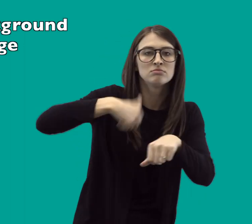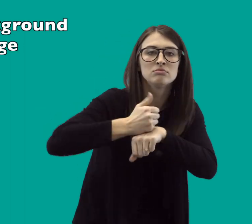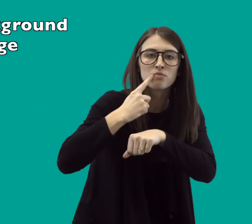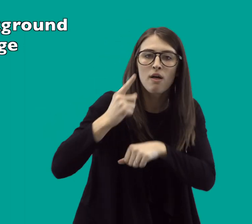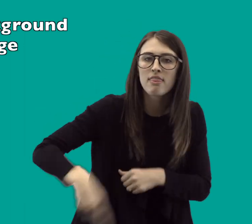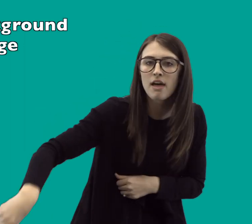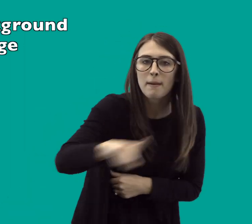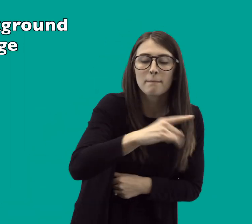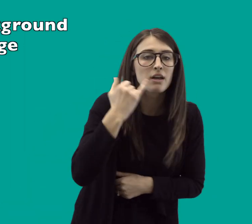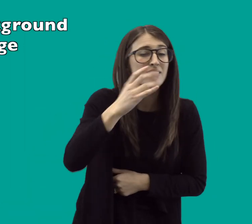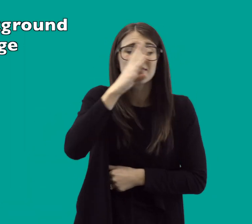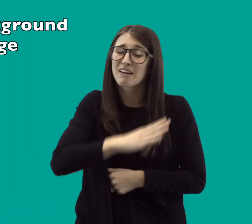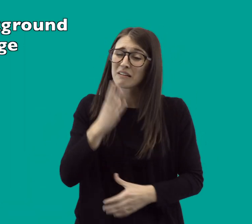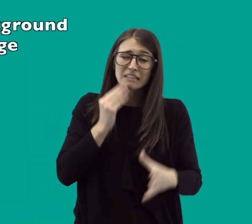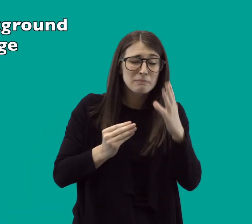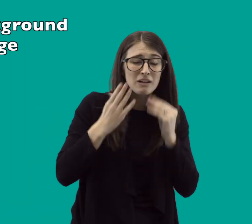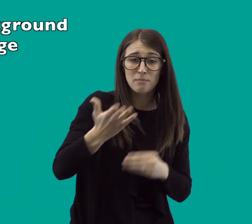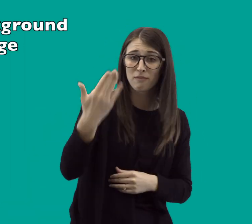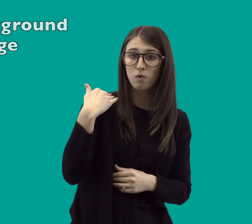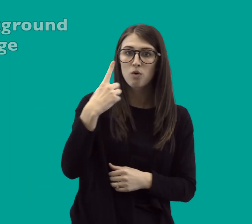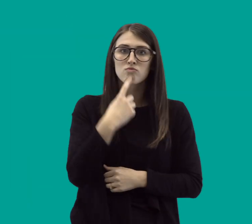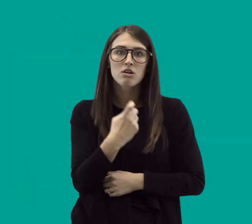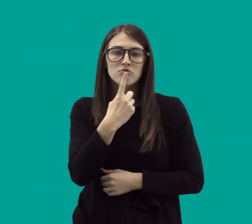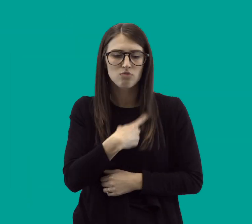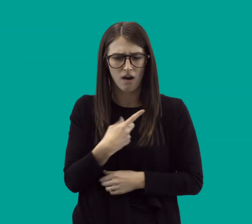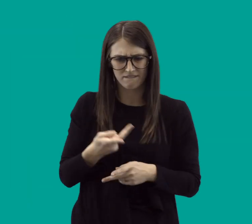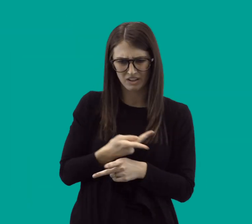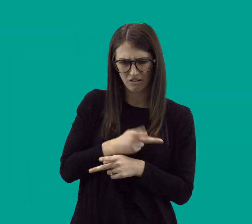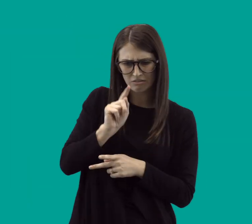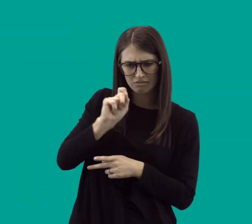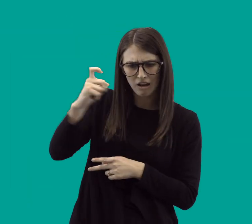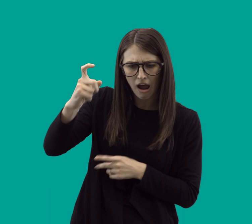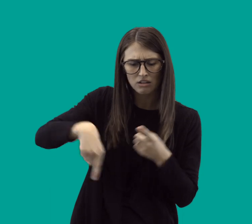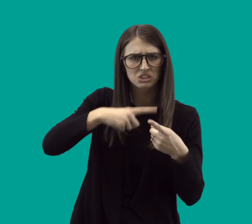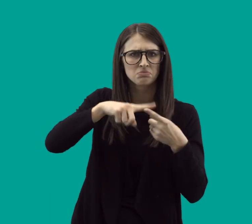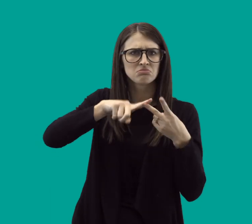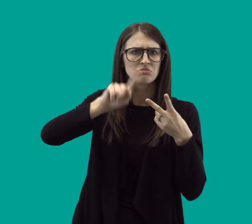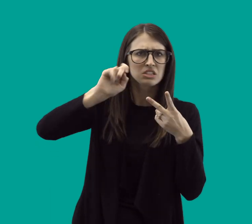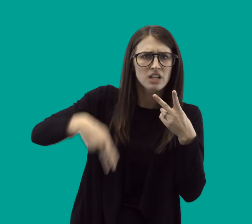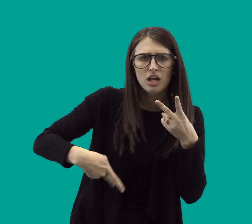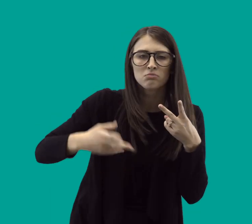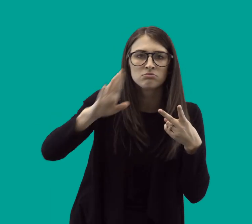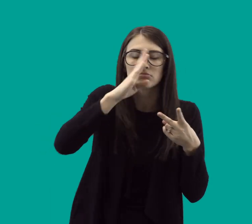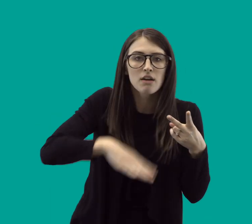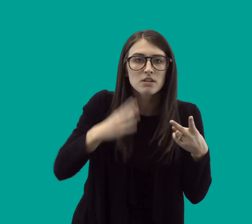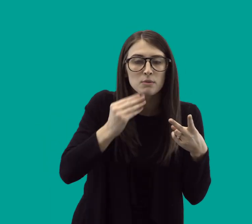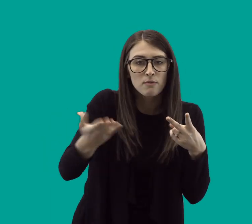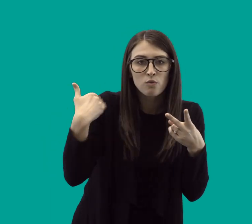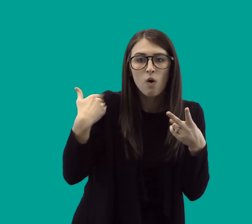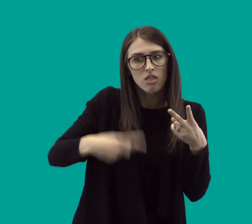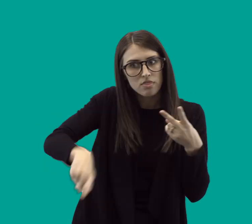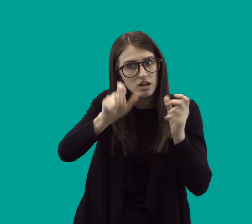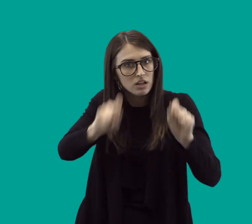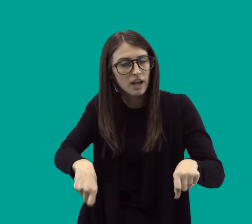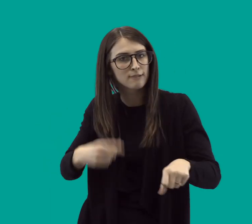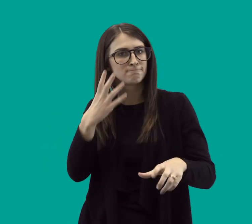And it sets up the background knowledge for them if they have never experienced figuring out tax and tip at a restaurant